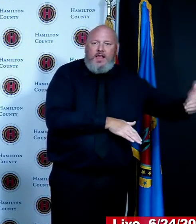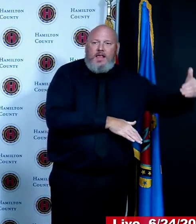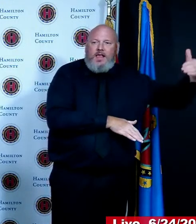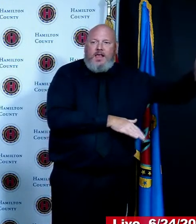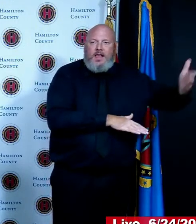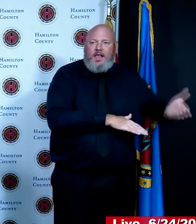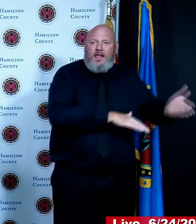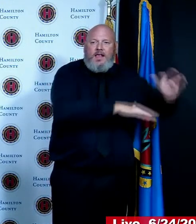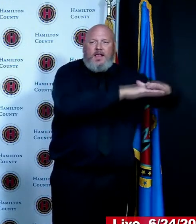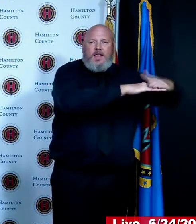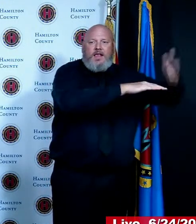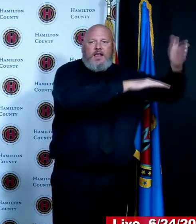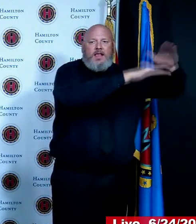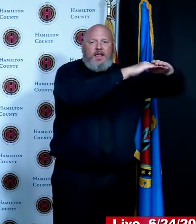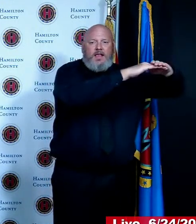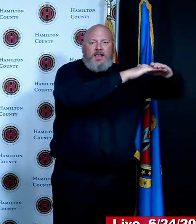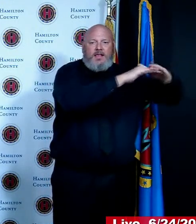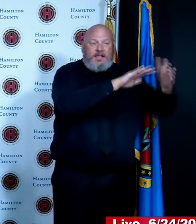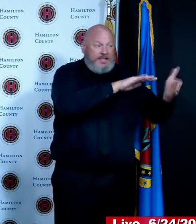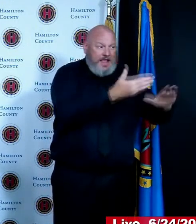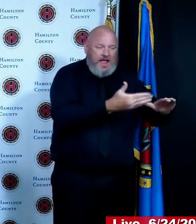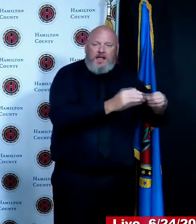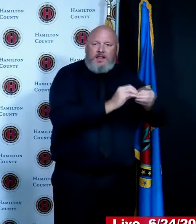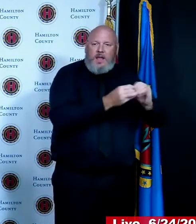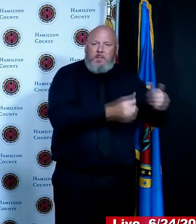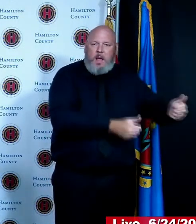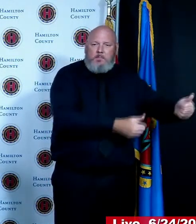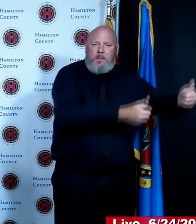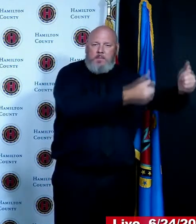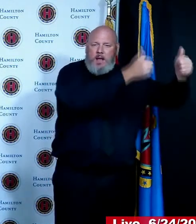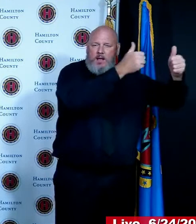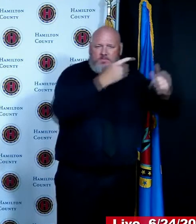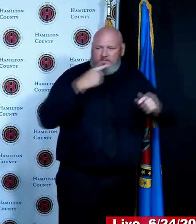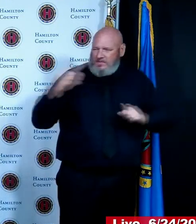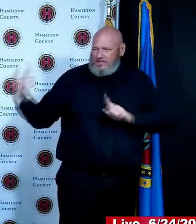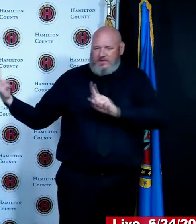then in hospitalizations you heard the number for ICUs which is concerning